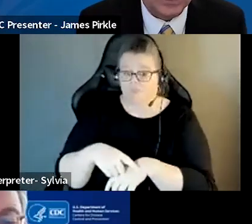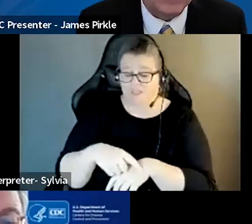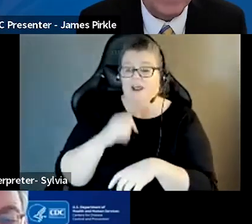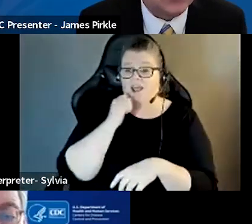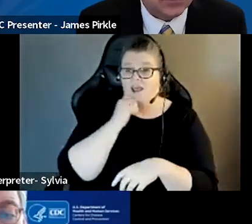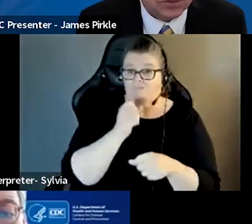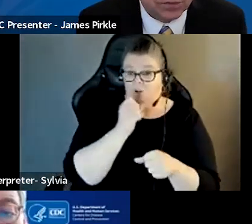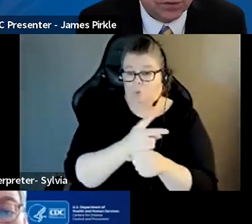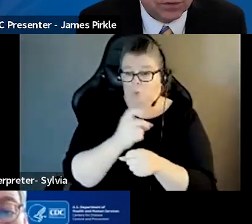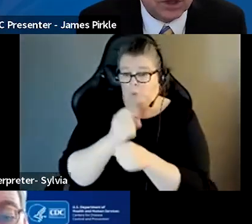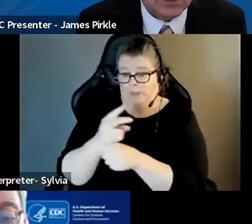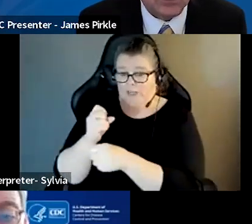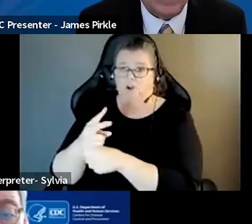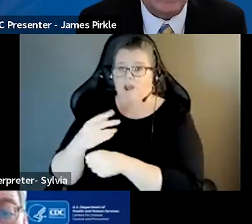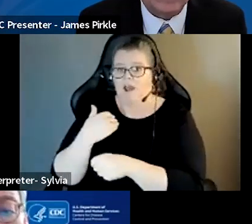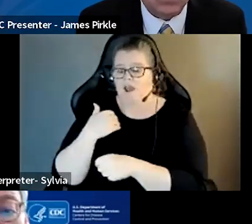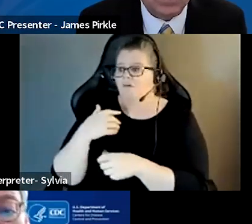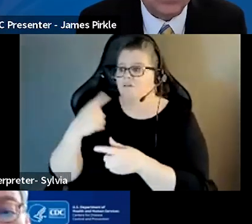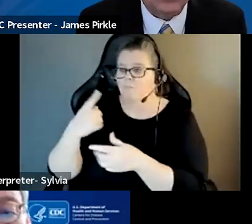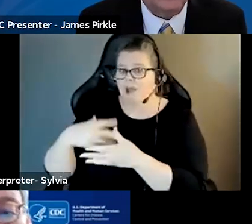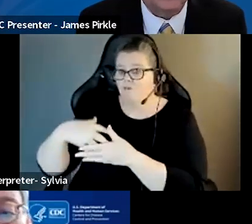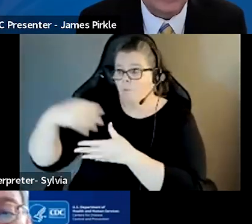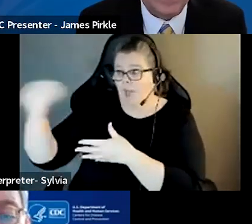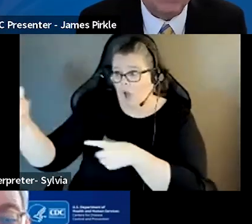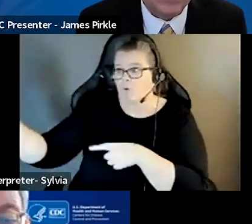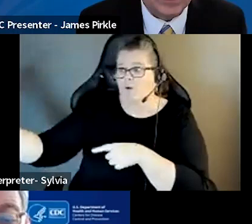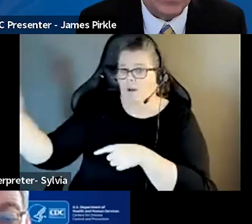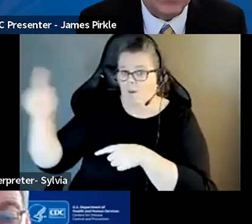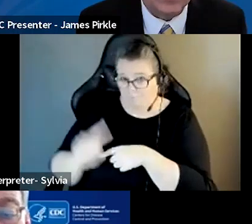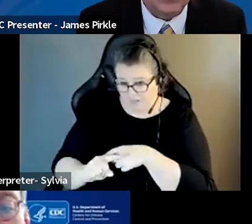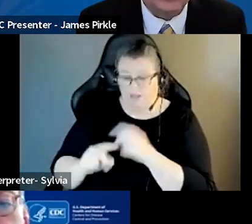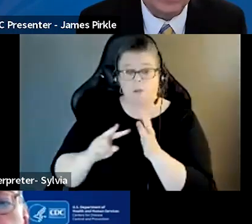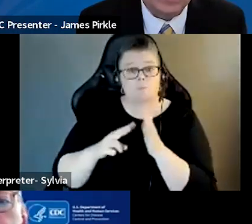we have an external review. So we have a review literally every year that are looking